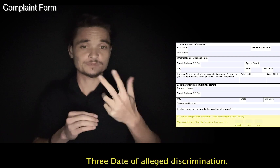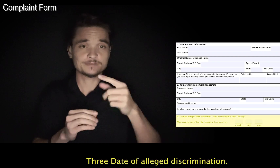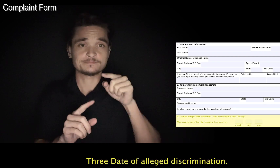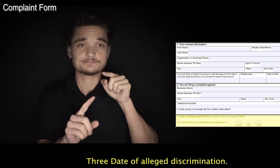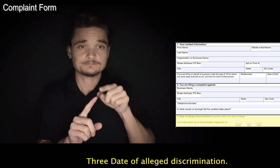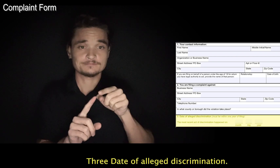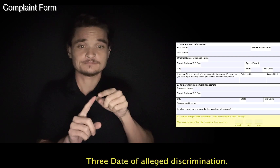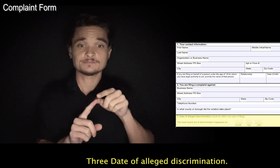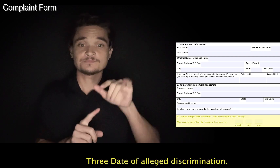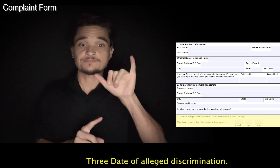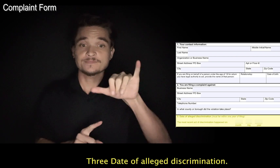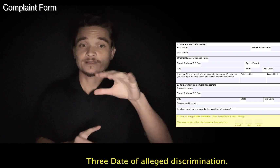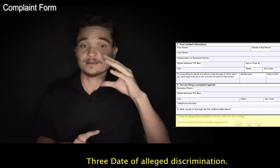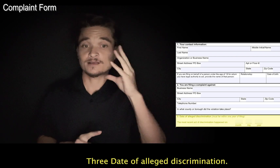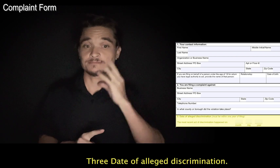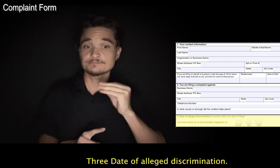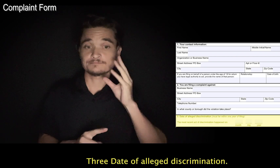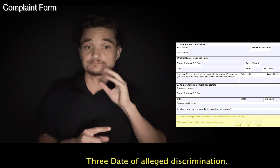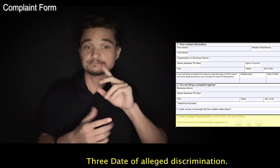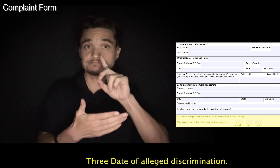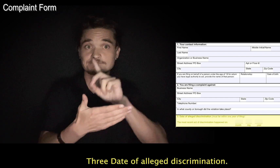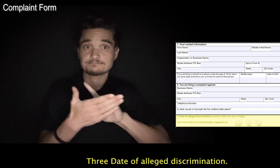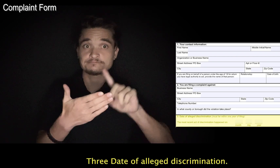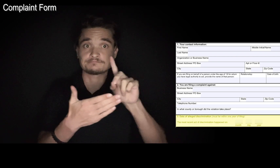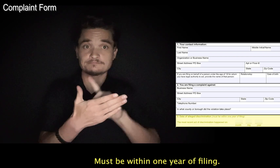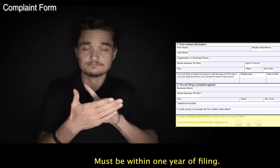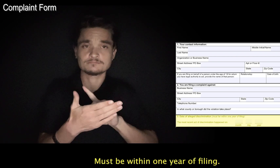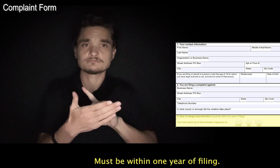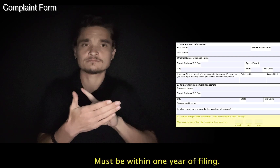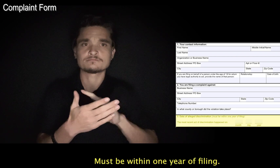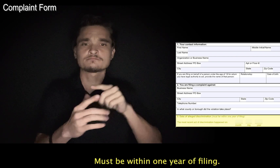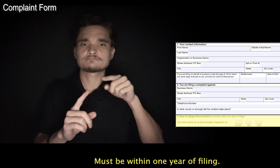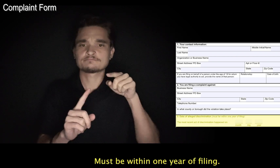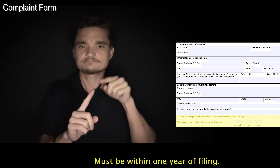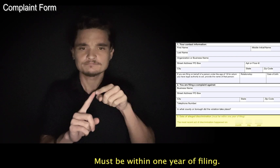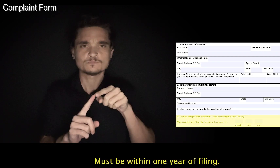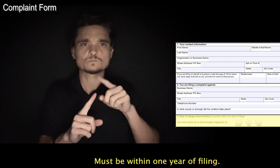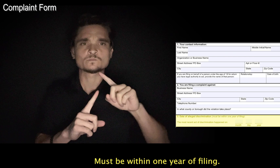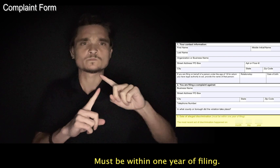Three Date of alleged discrimination. Must be within one year of filing.